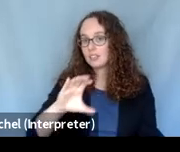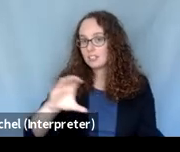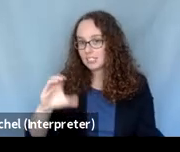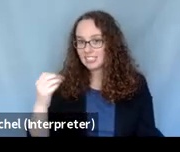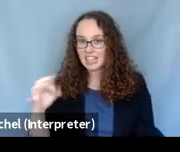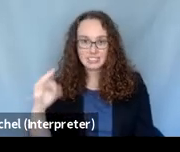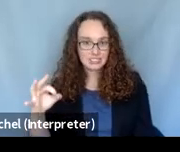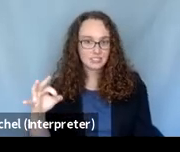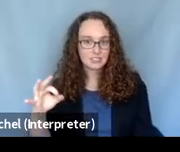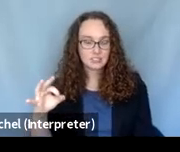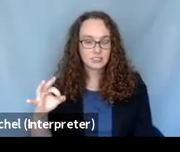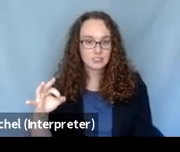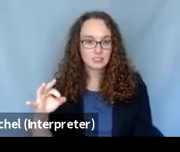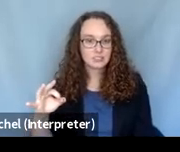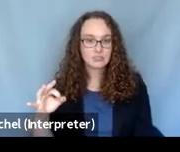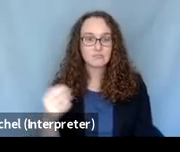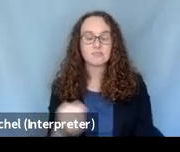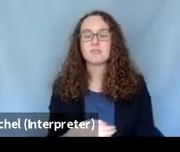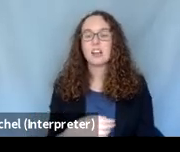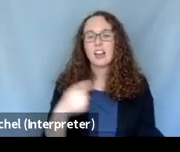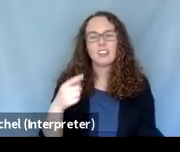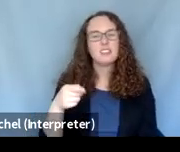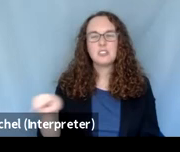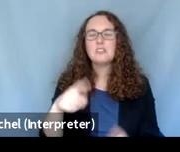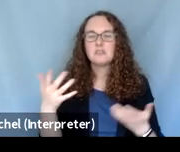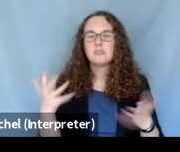some of the videos because I do believe it's on PBS.